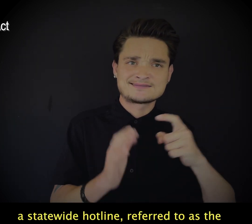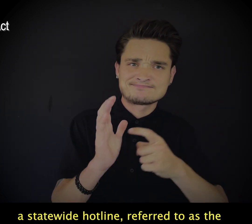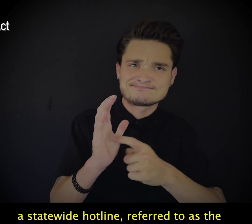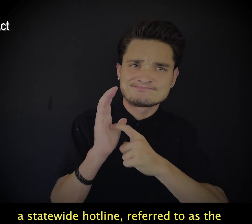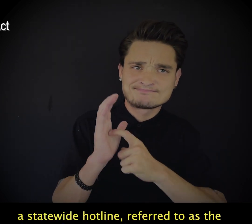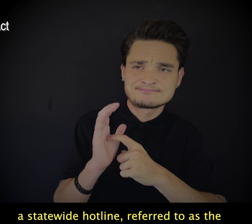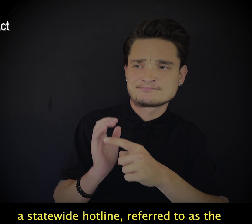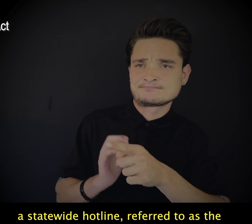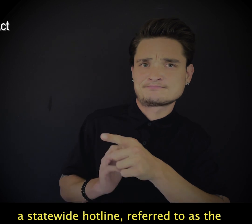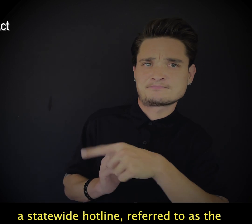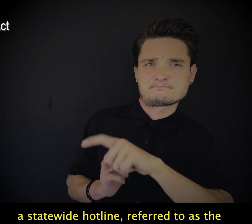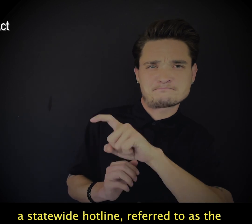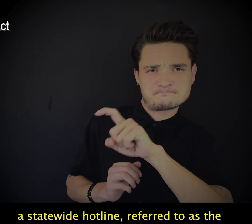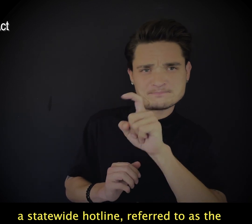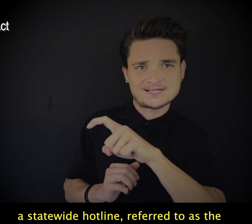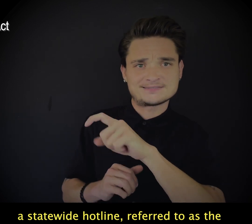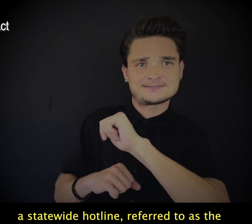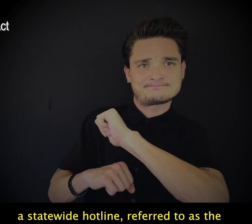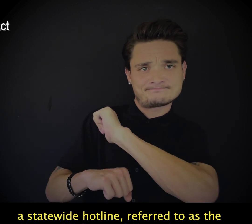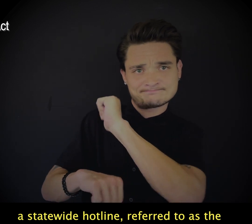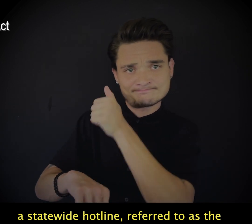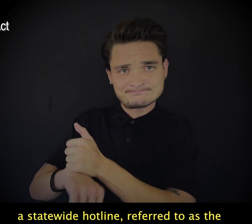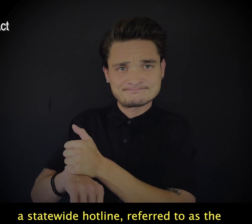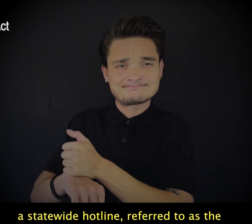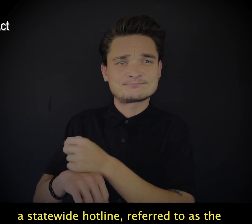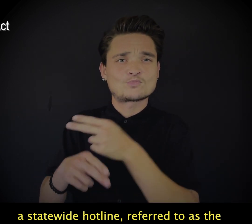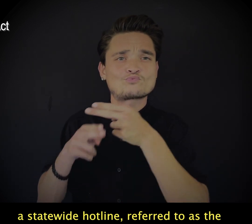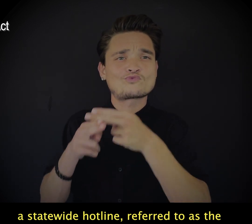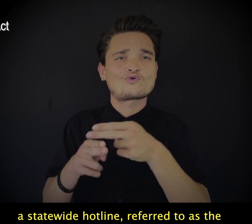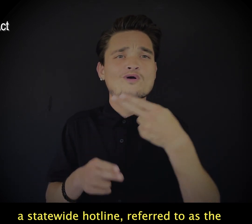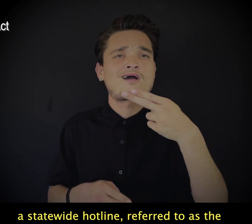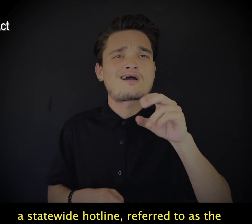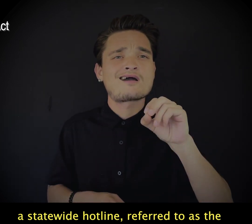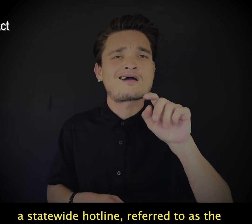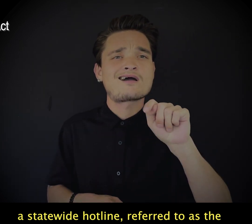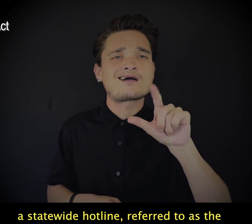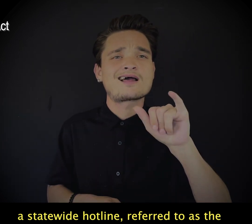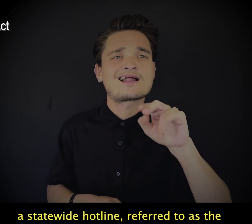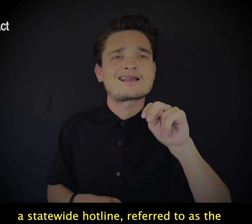a statewide hotline, referred to as the Vulnerable Persons’ Central Register